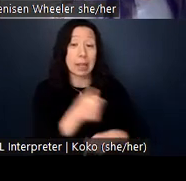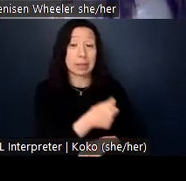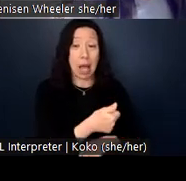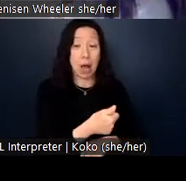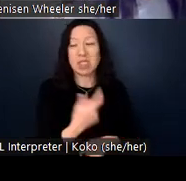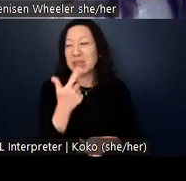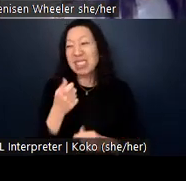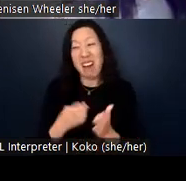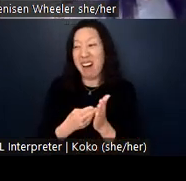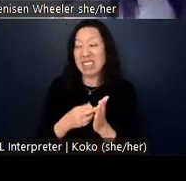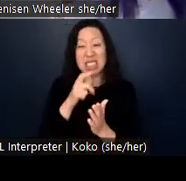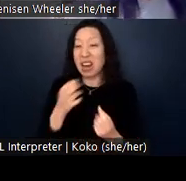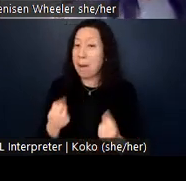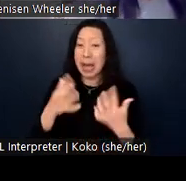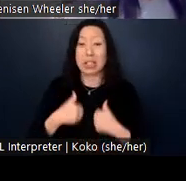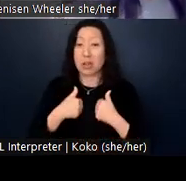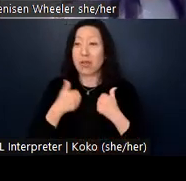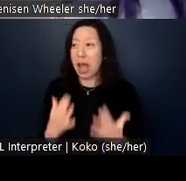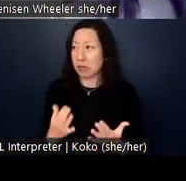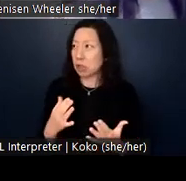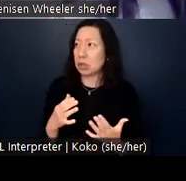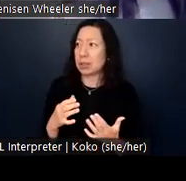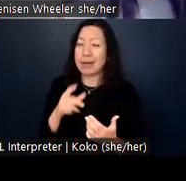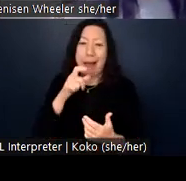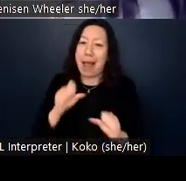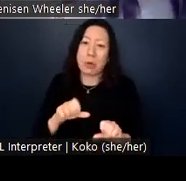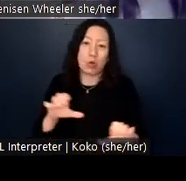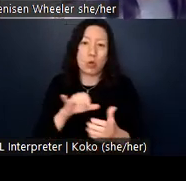13:24:59 survivors are conditions to not be able to do so, giving them space to do that